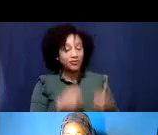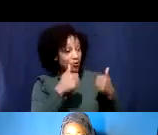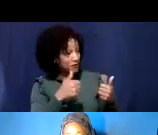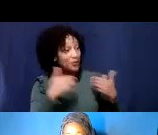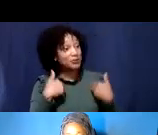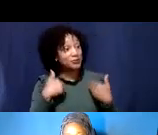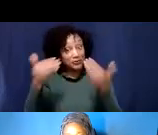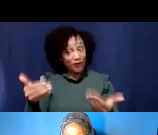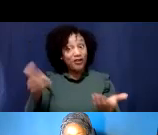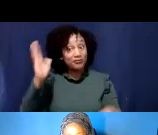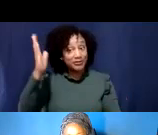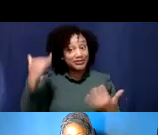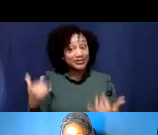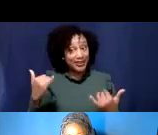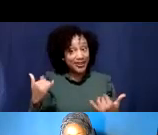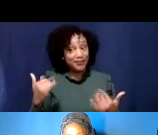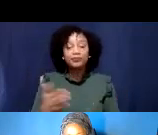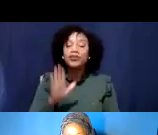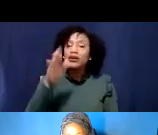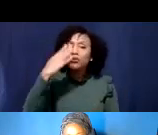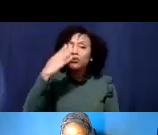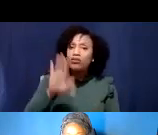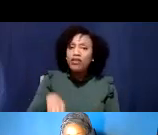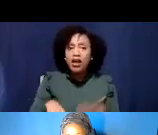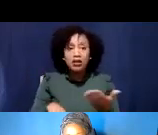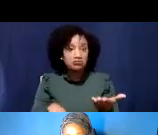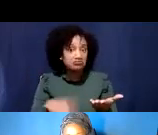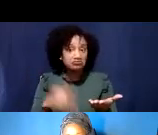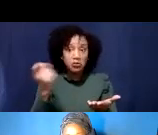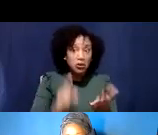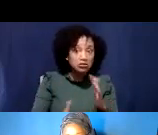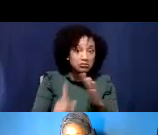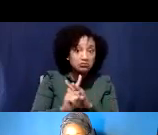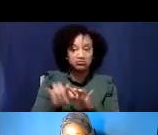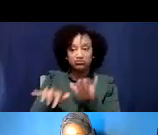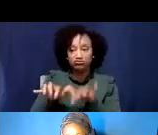with the presentation, folks. Please know you can put any questions in the chat along the way,